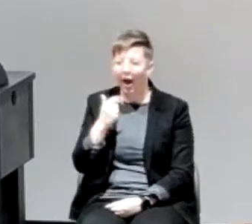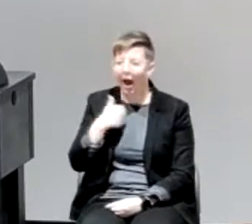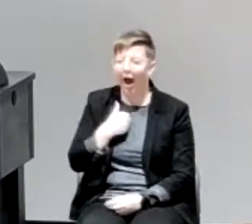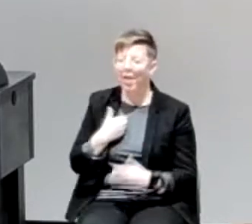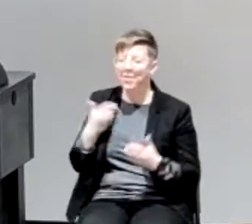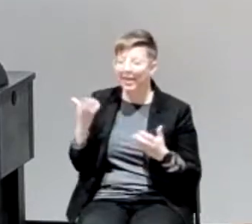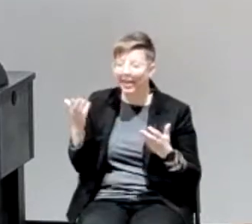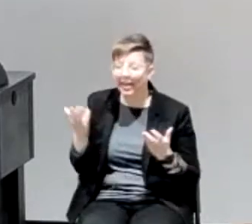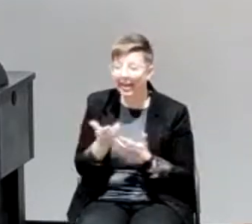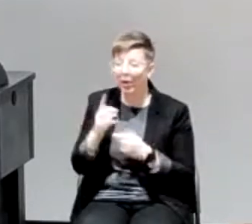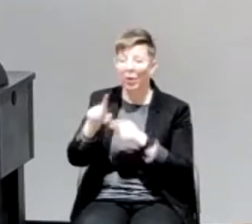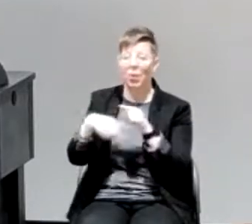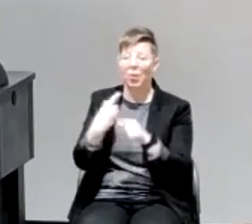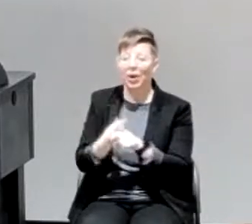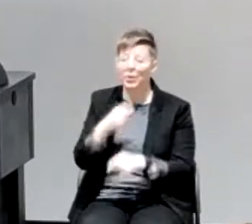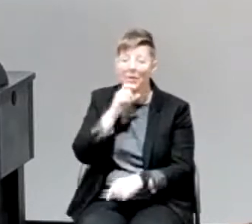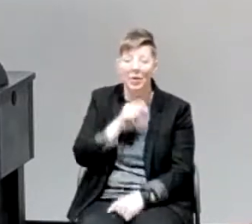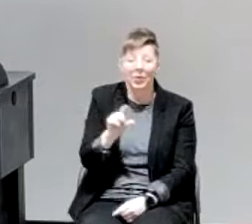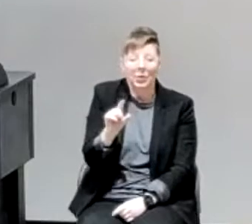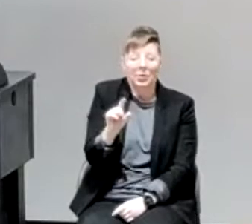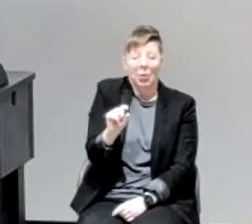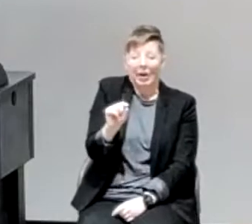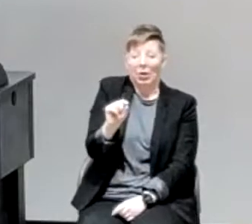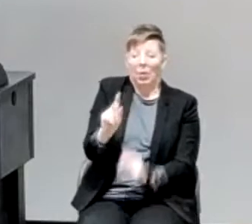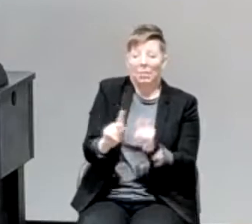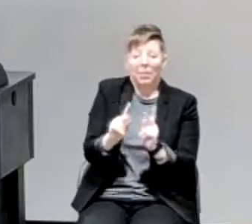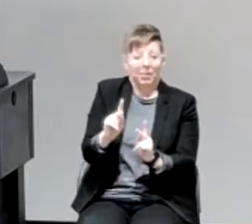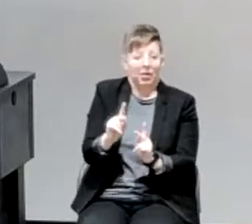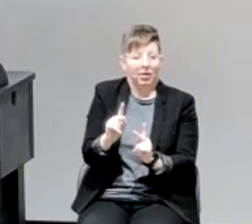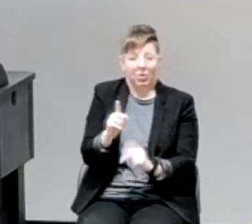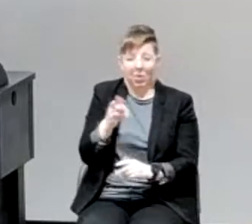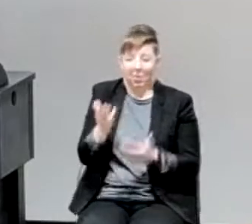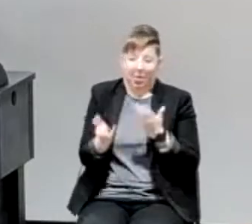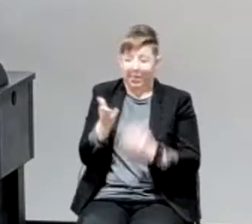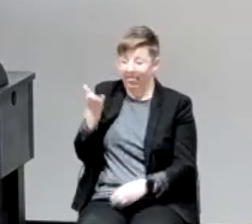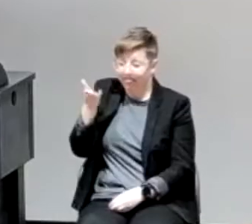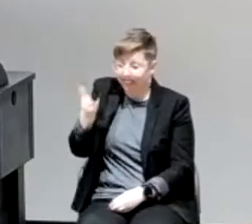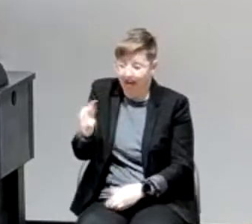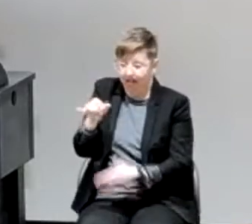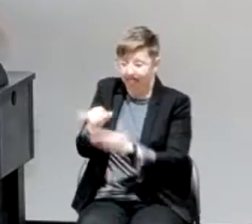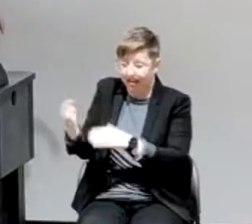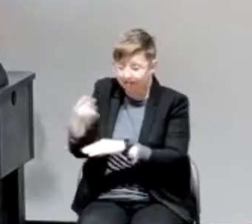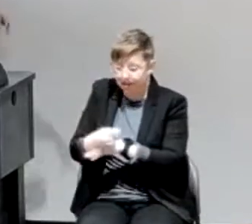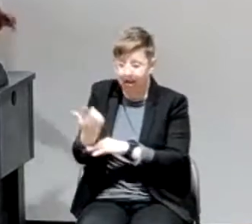Napontla. Yesterday one of the students mentioned seventh cohort. Cohort.